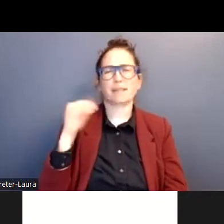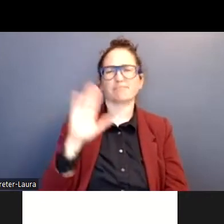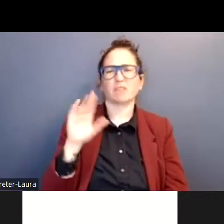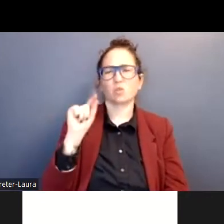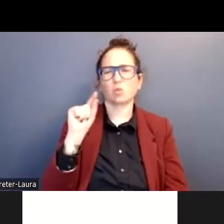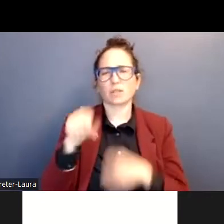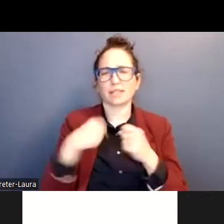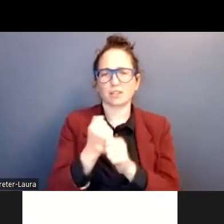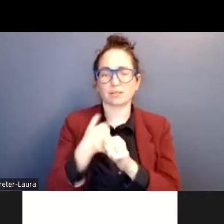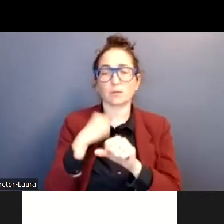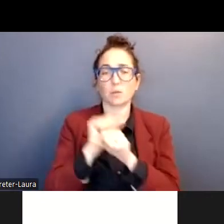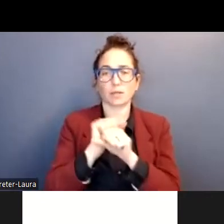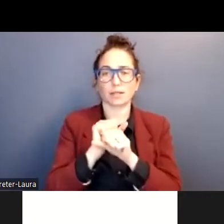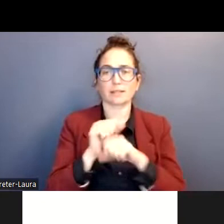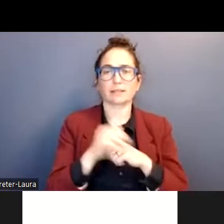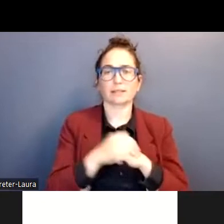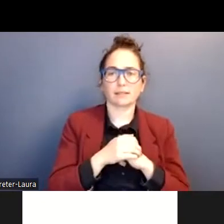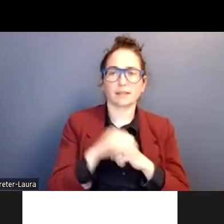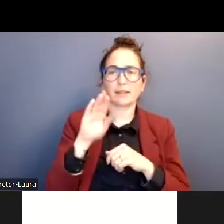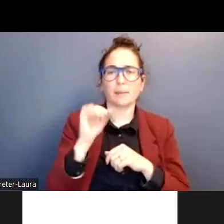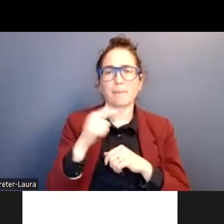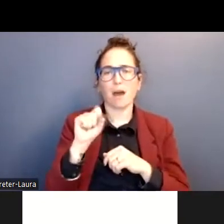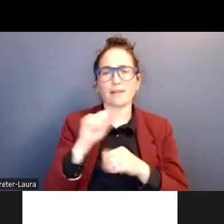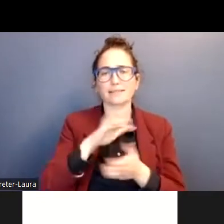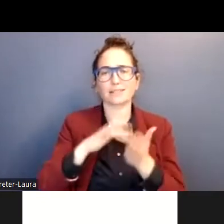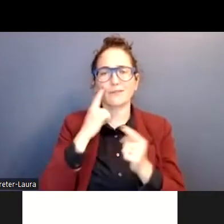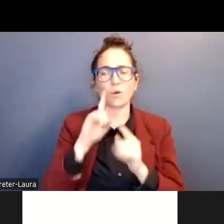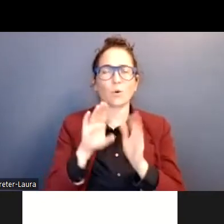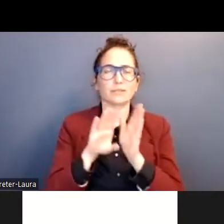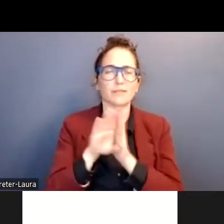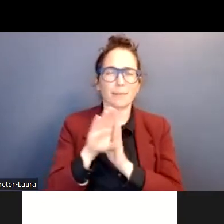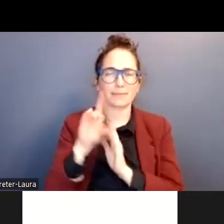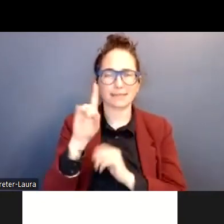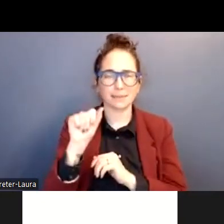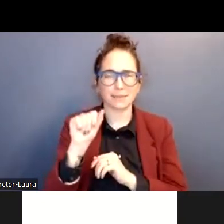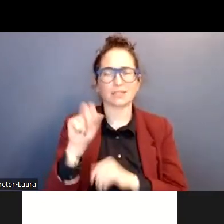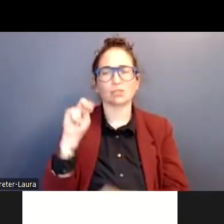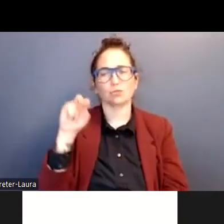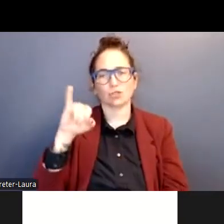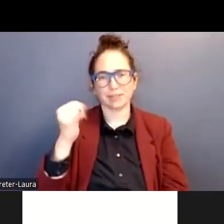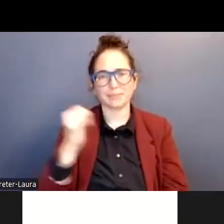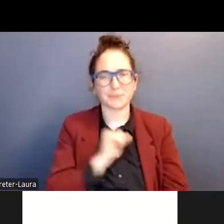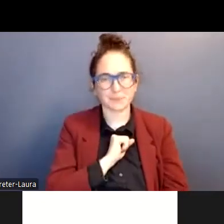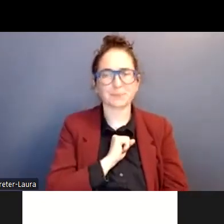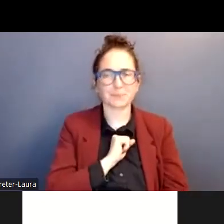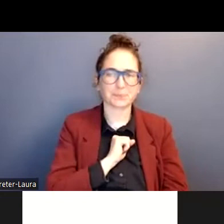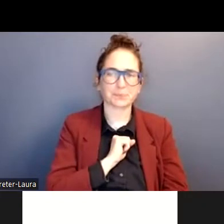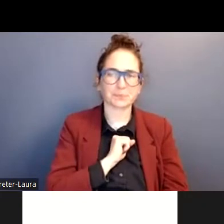working as the bog center on development disabilities in in New Jersey. My experience is it